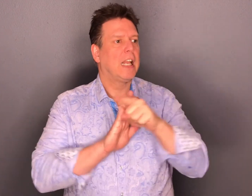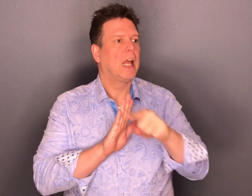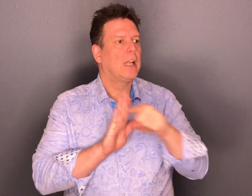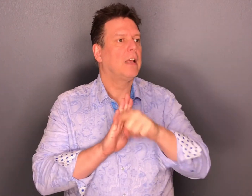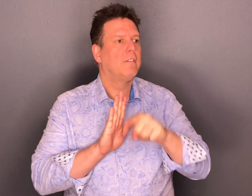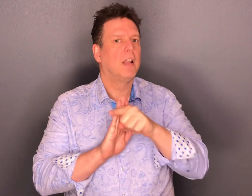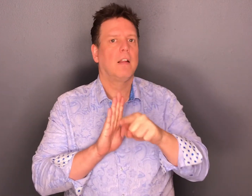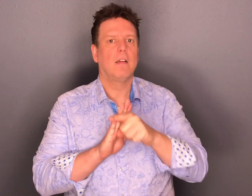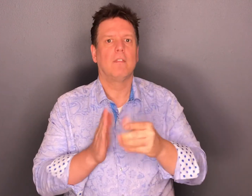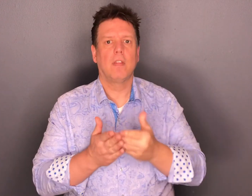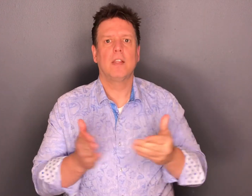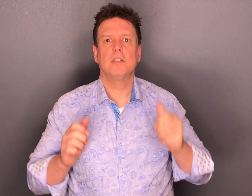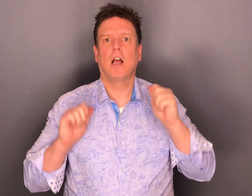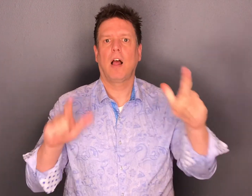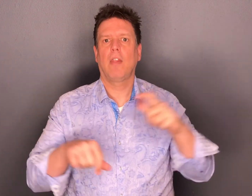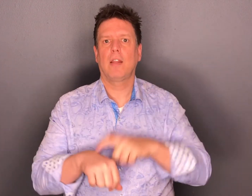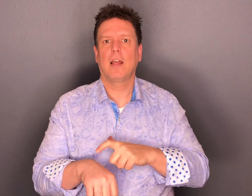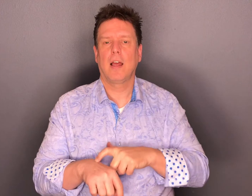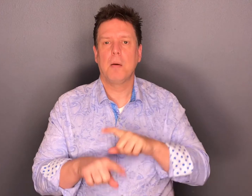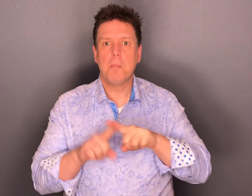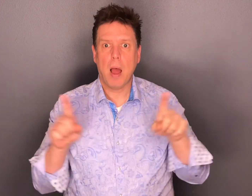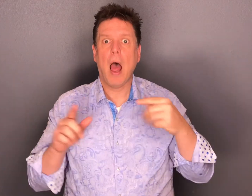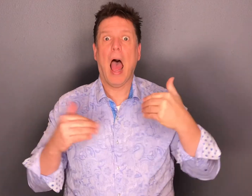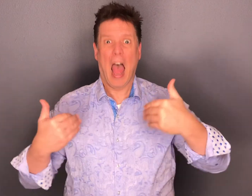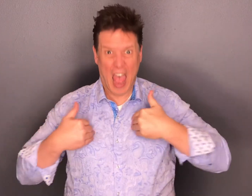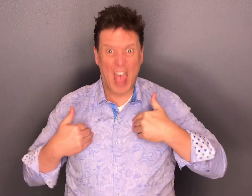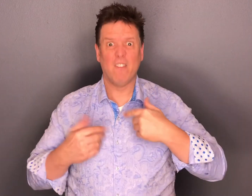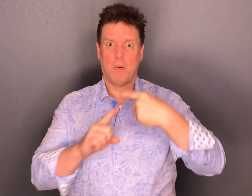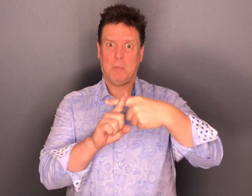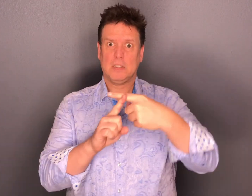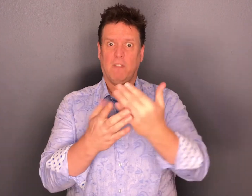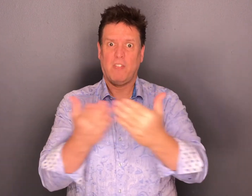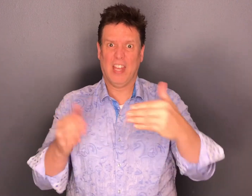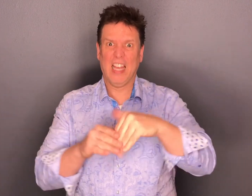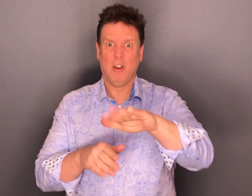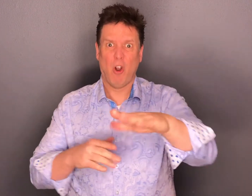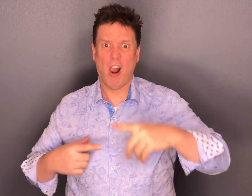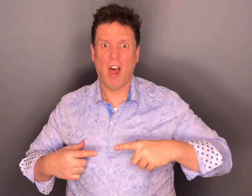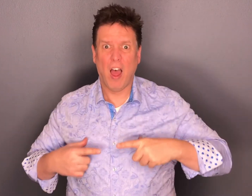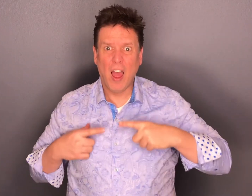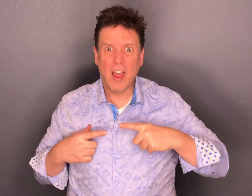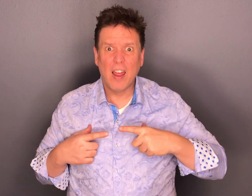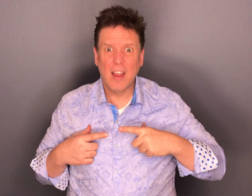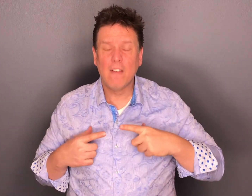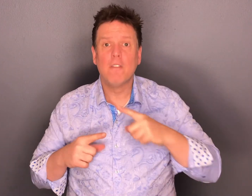the same old habits you focus on negative things but there are positive